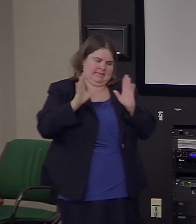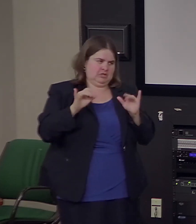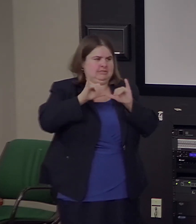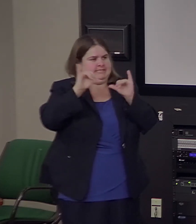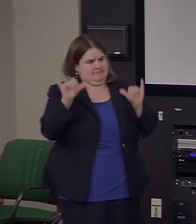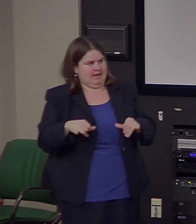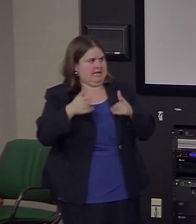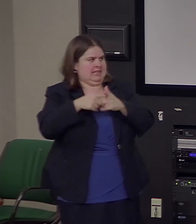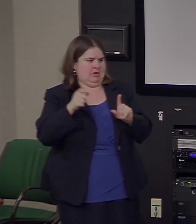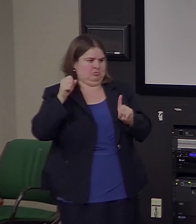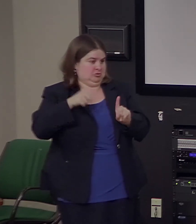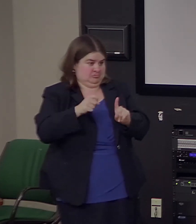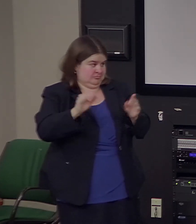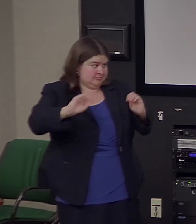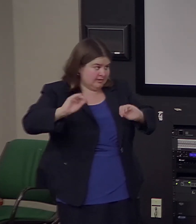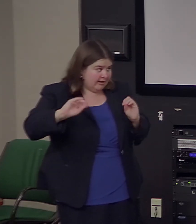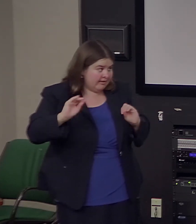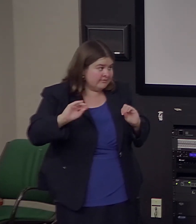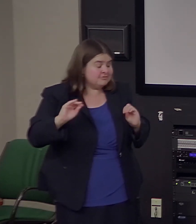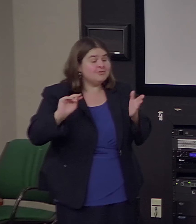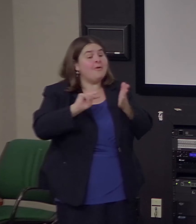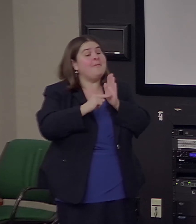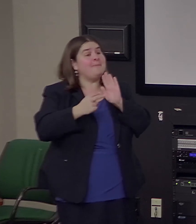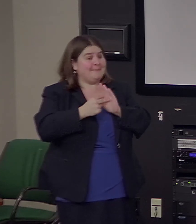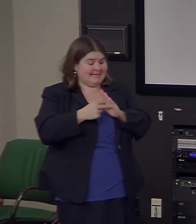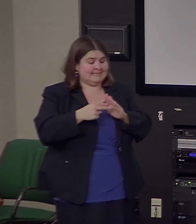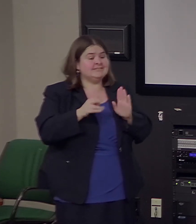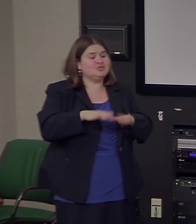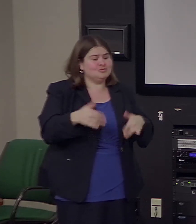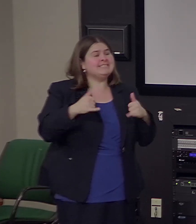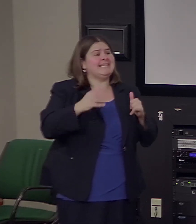So while they had all of the social love and richness,